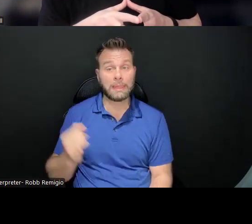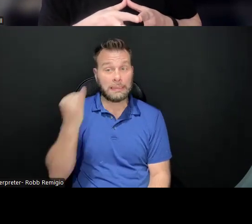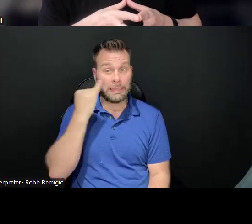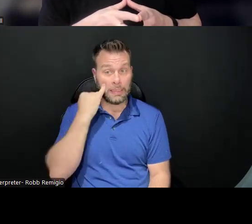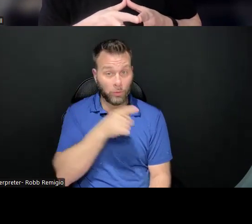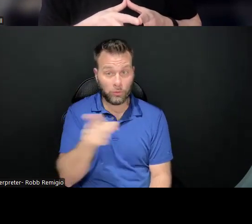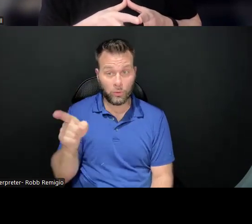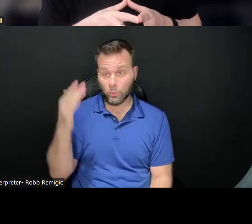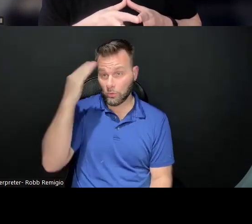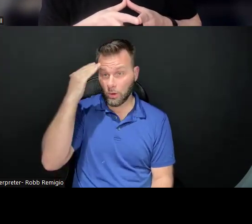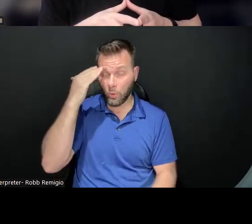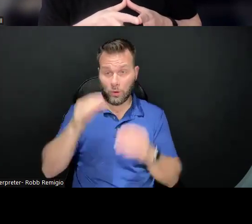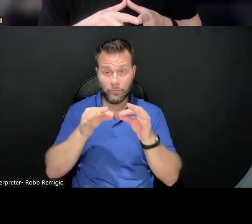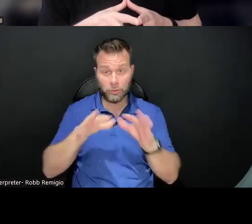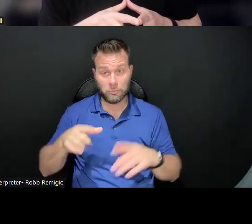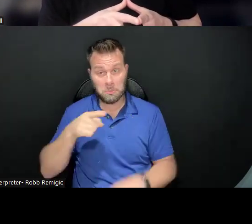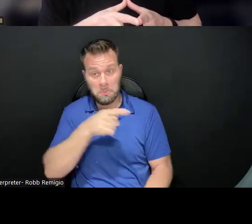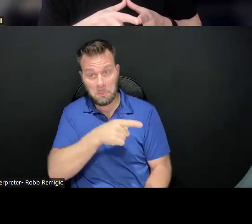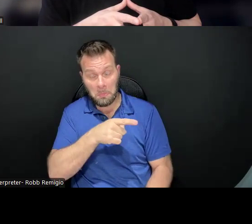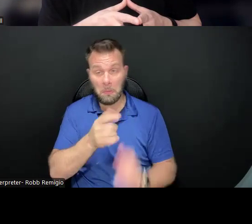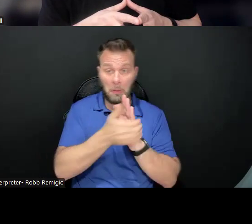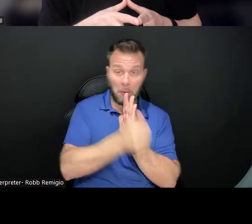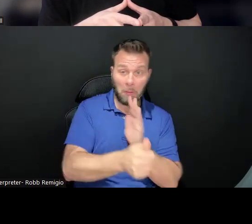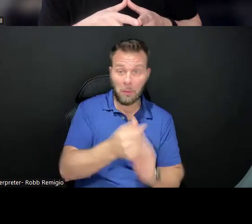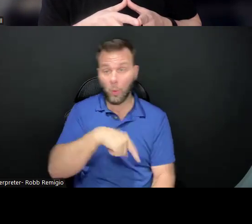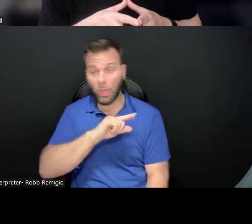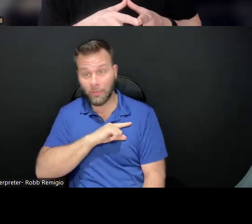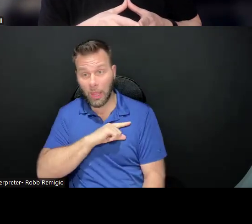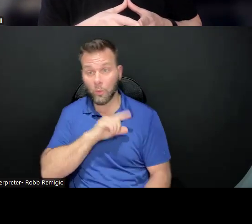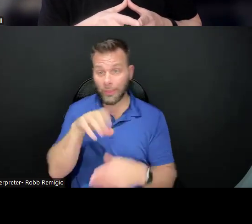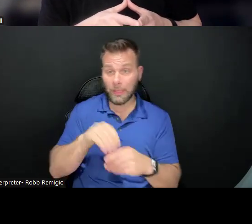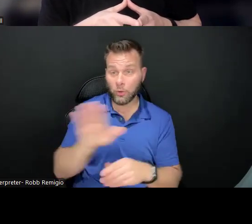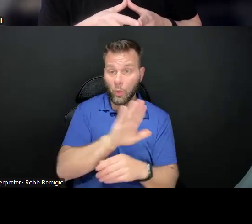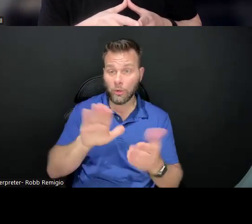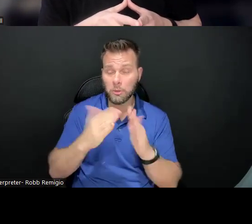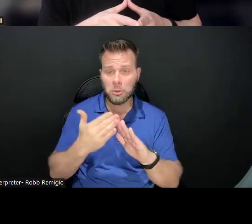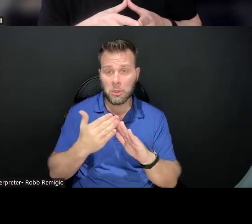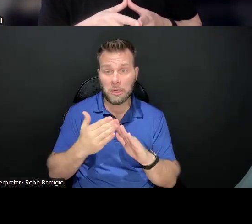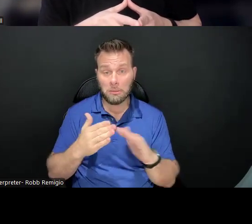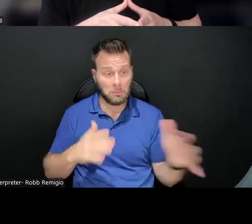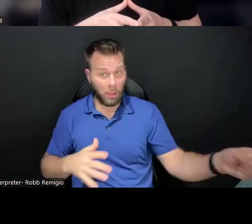If you know of an interpreter who is qualified and certified in your community, there is